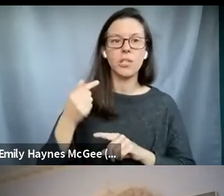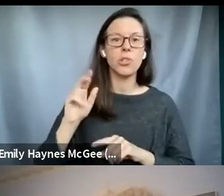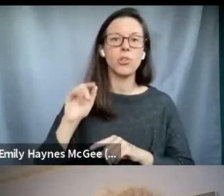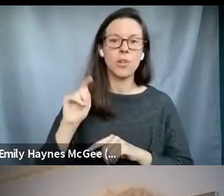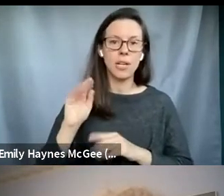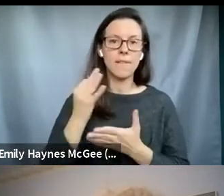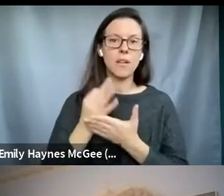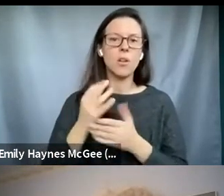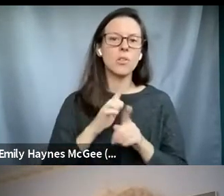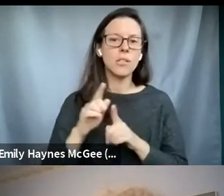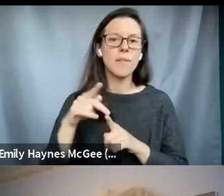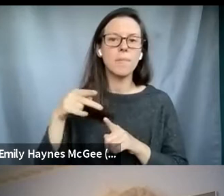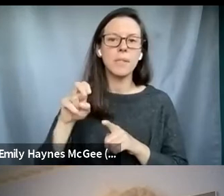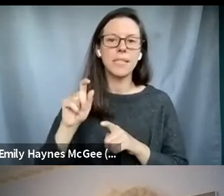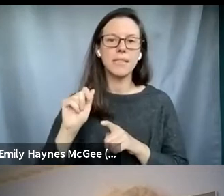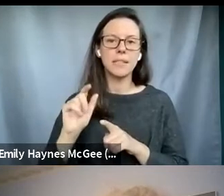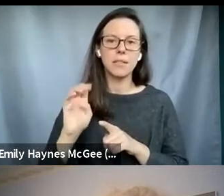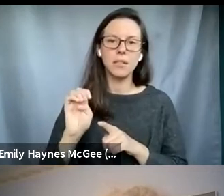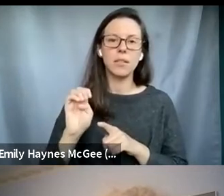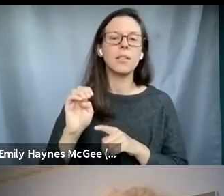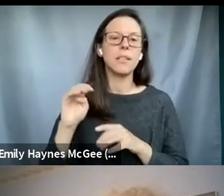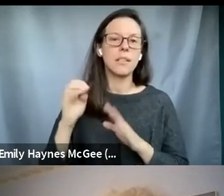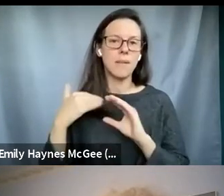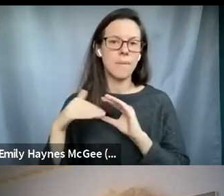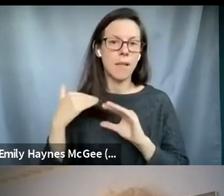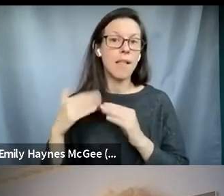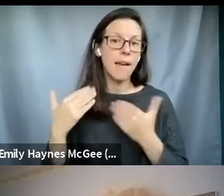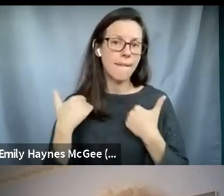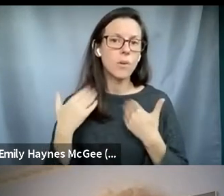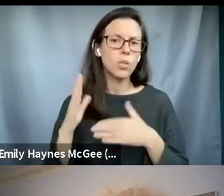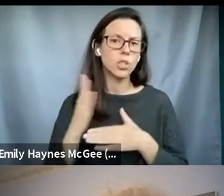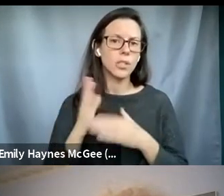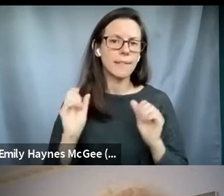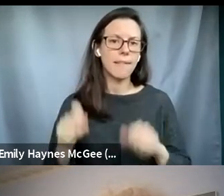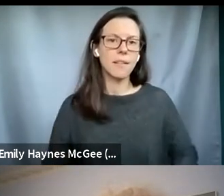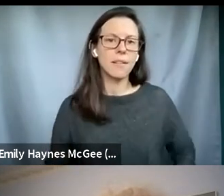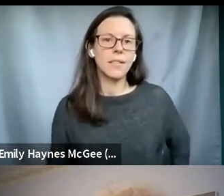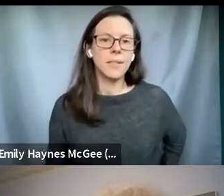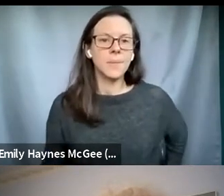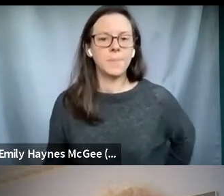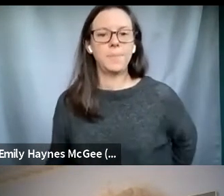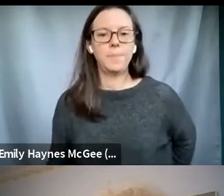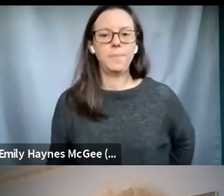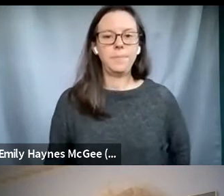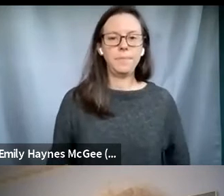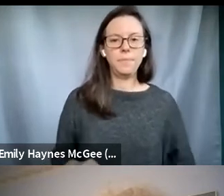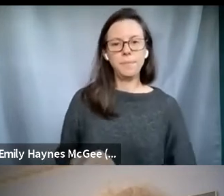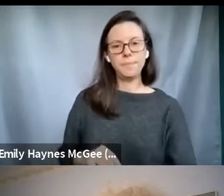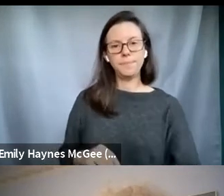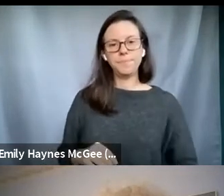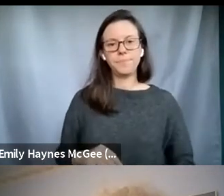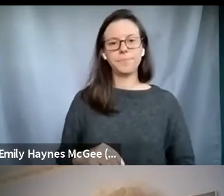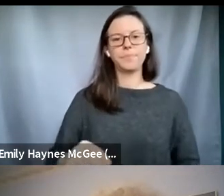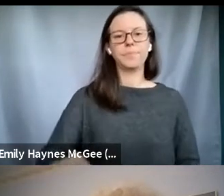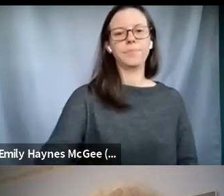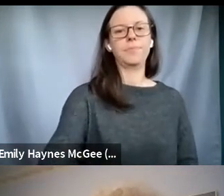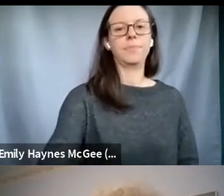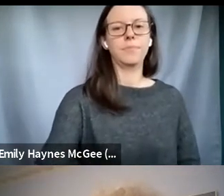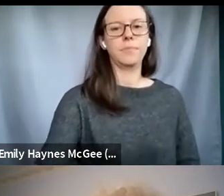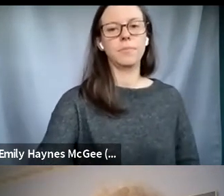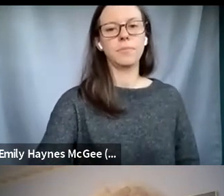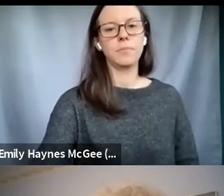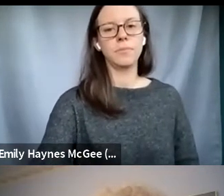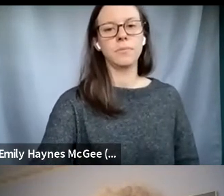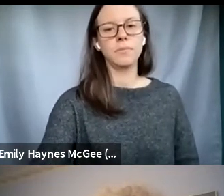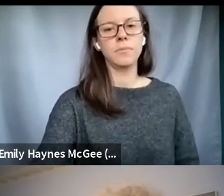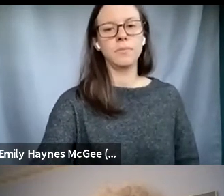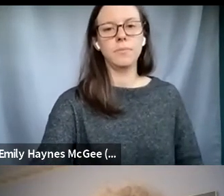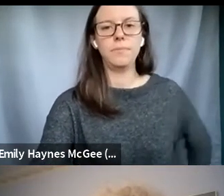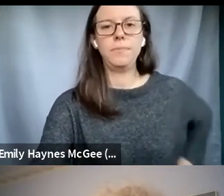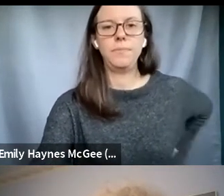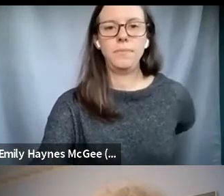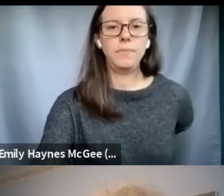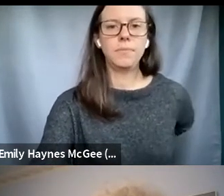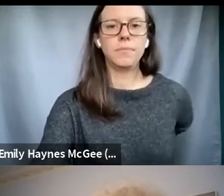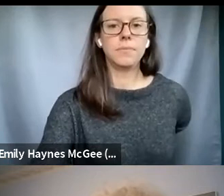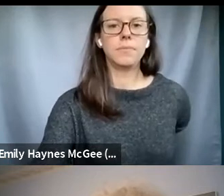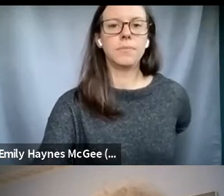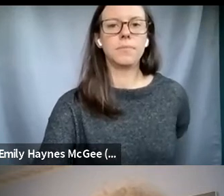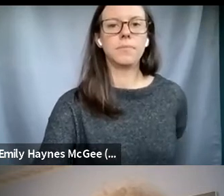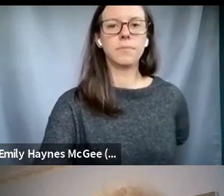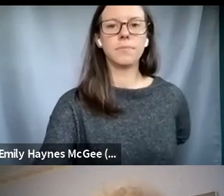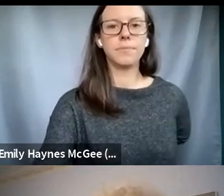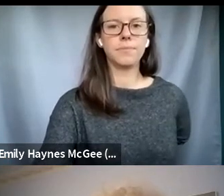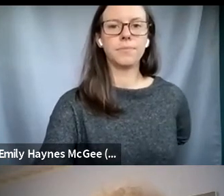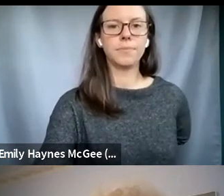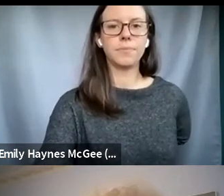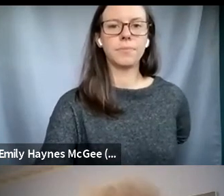We also have the Peale e mail addresses too which I can share.